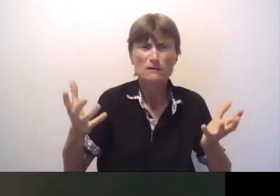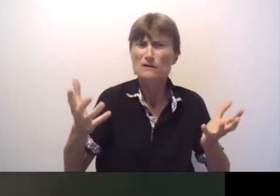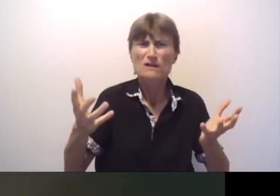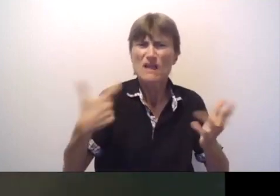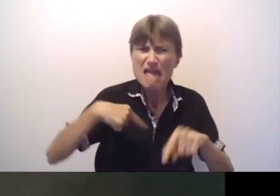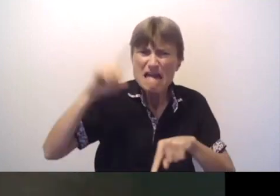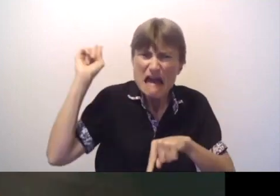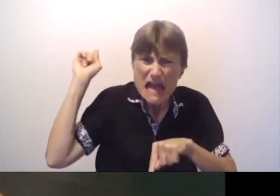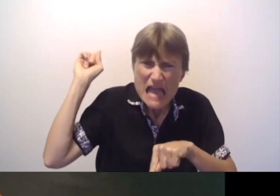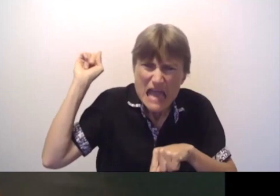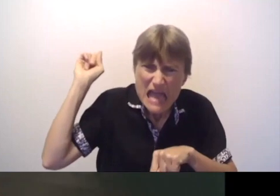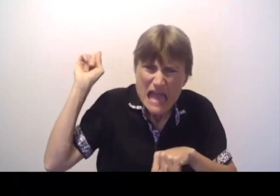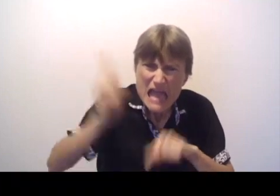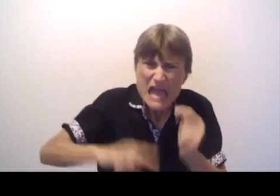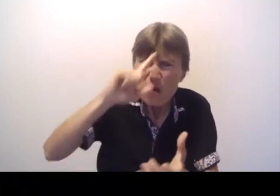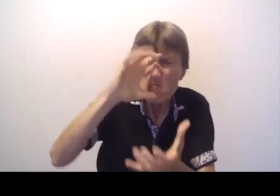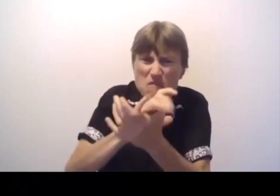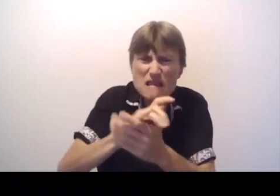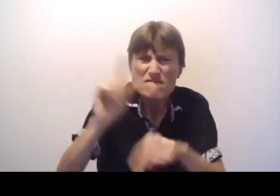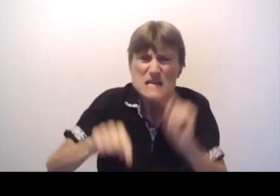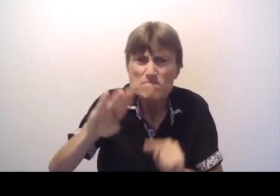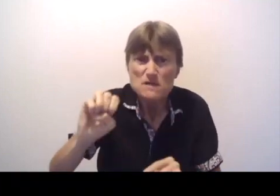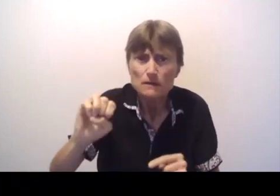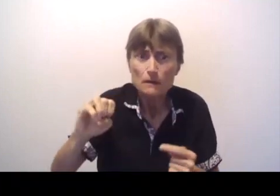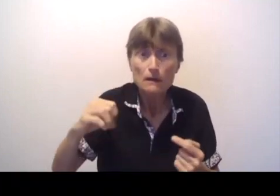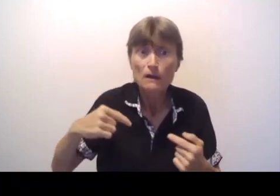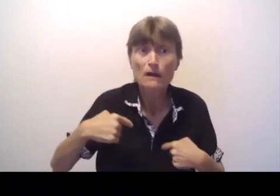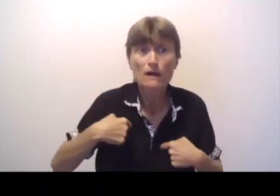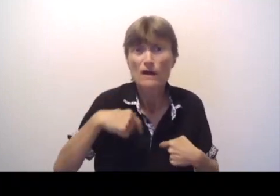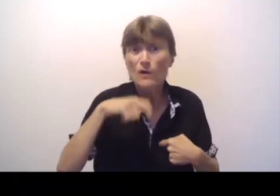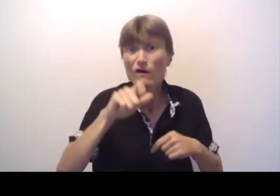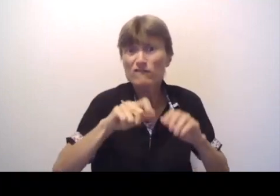i can't believe it man for them to steal anymore if i present myself as being